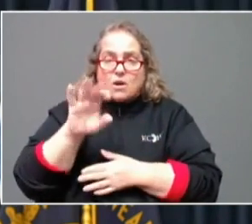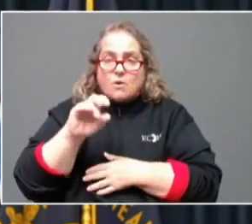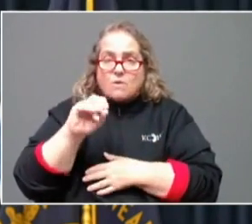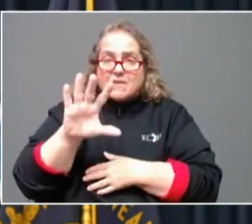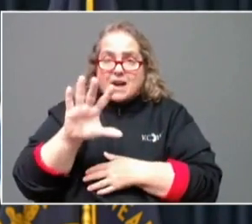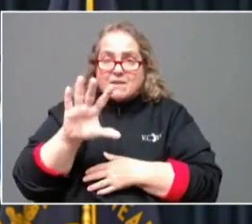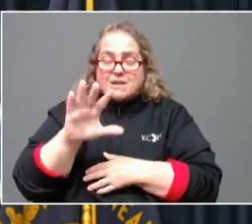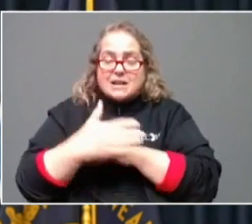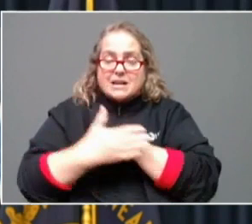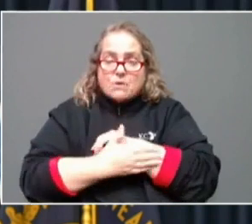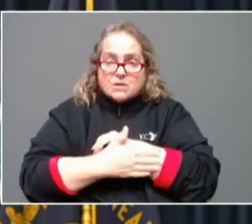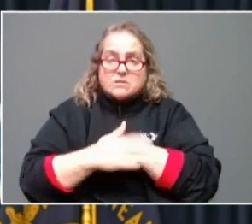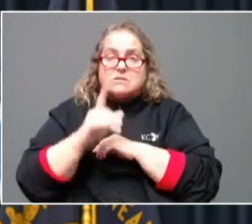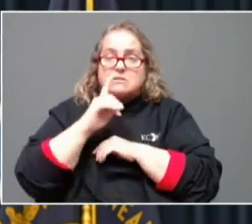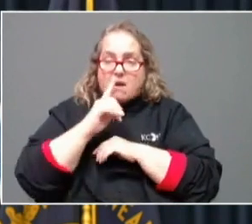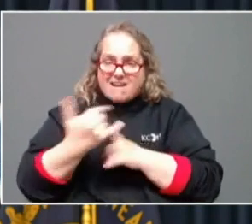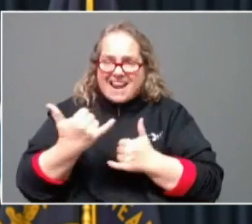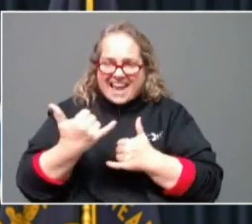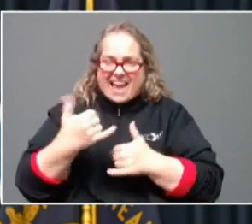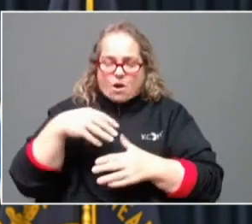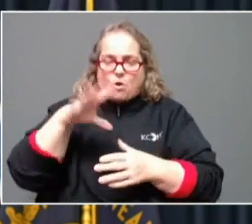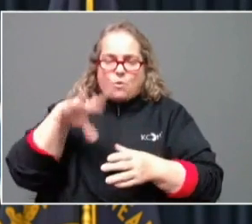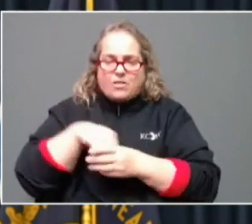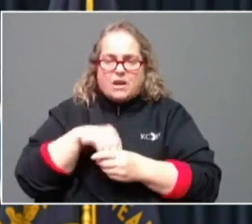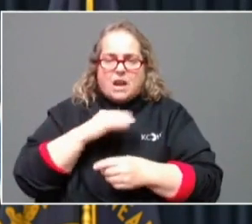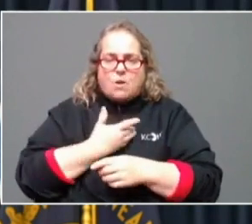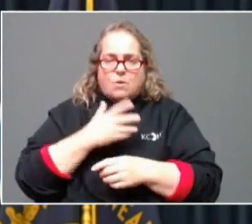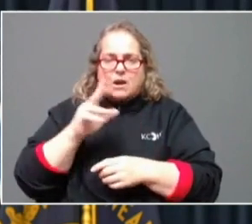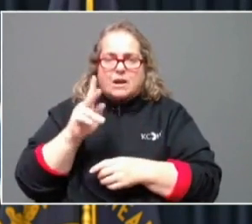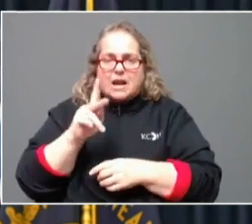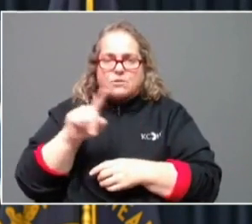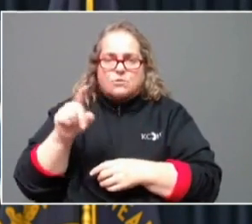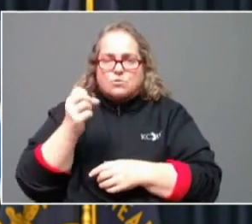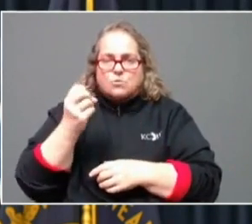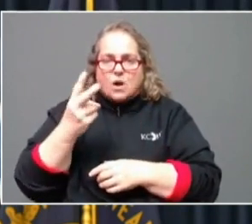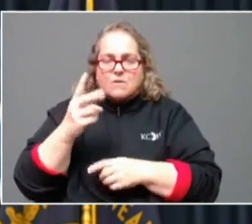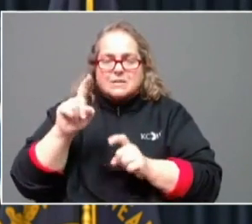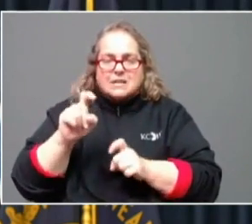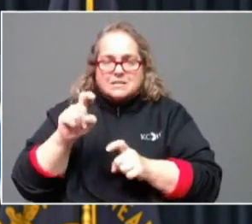testing program. We've provided over 660,000 tests since the beginning of